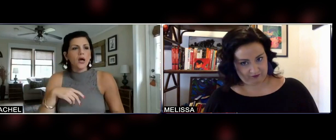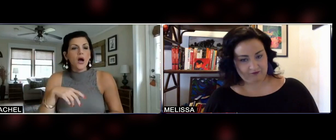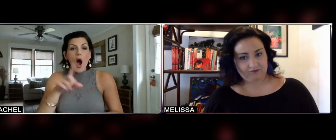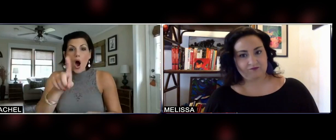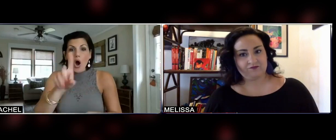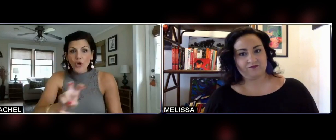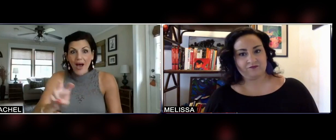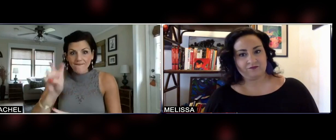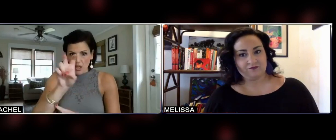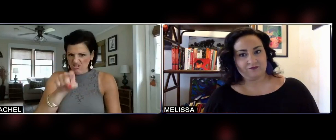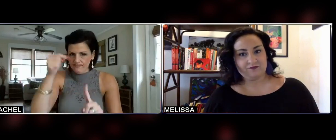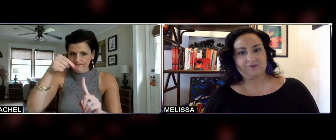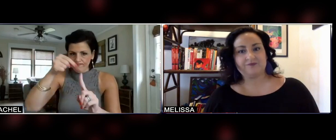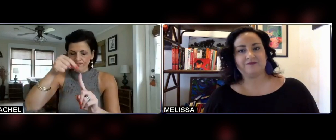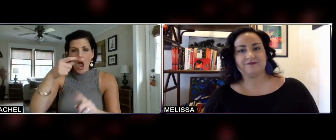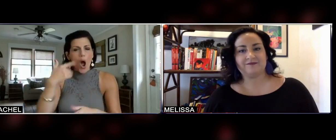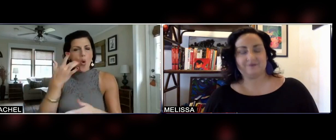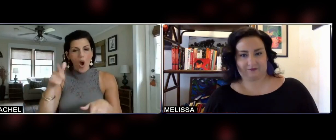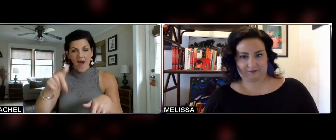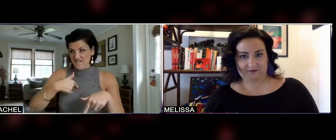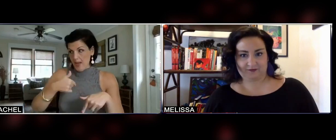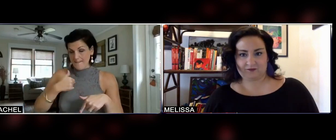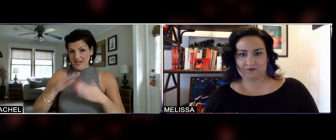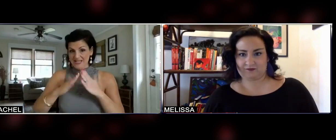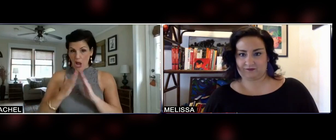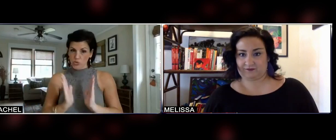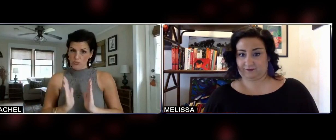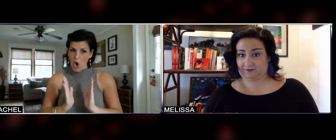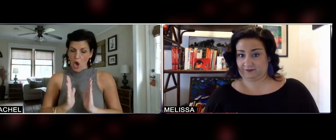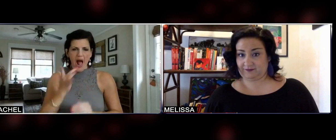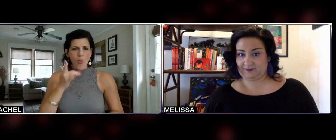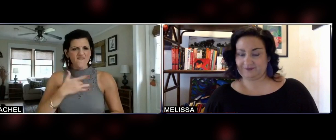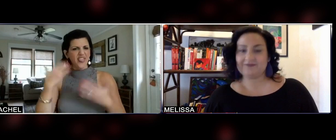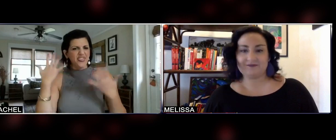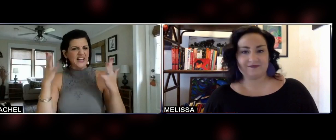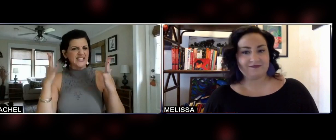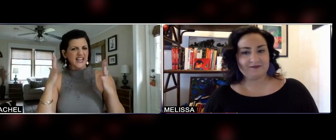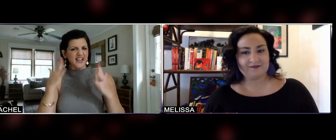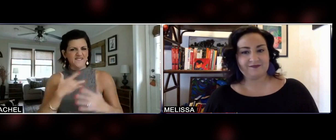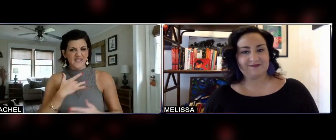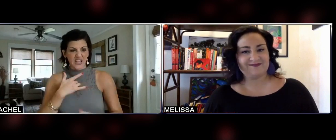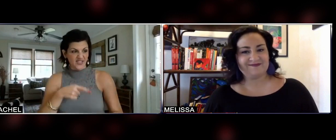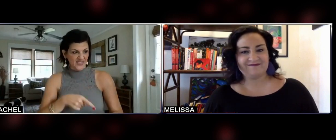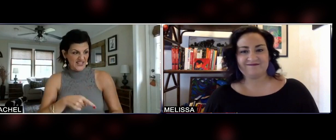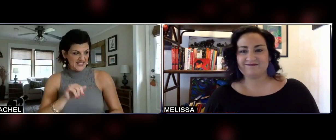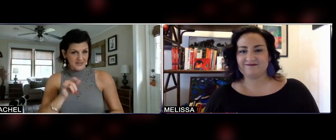When it comes to traveling, we live in a small town and sometimes you feel, "That's it?"